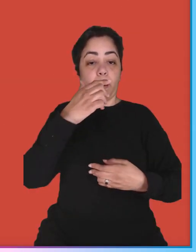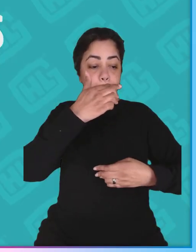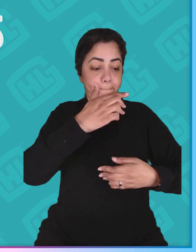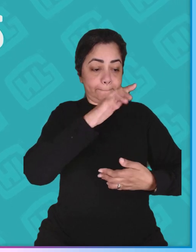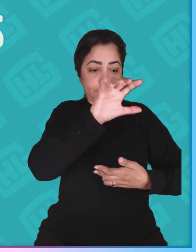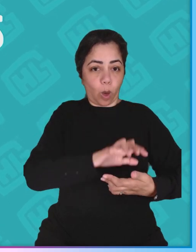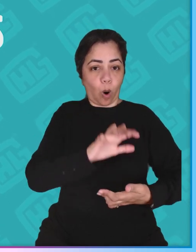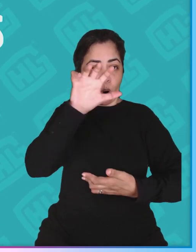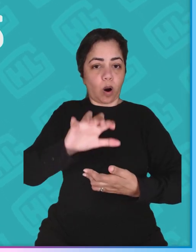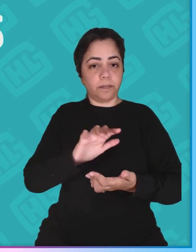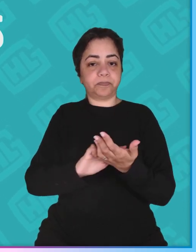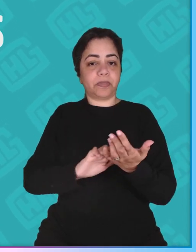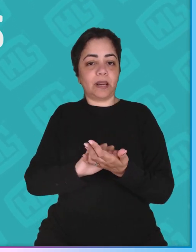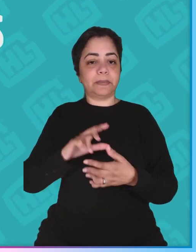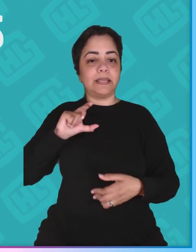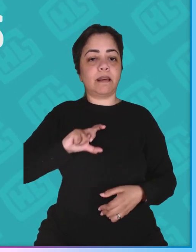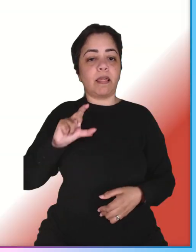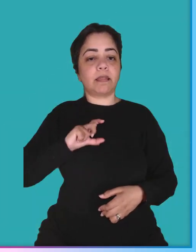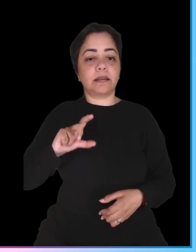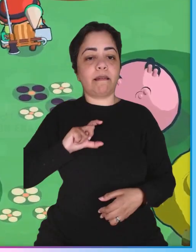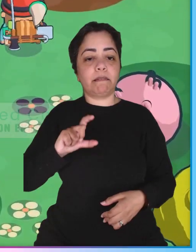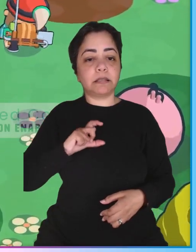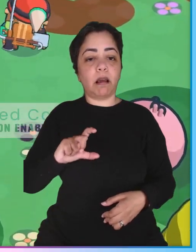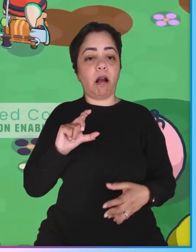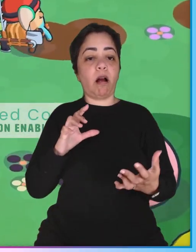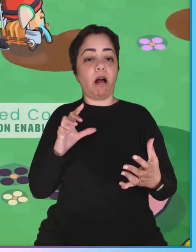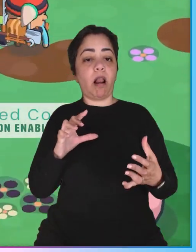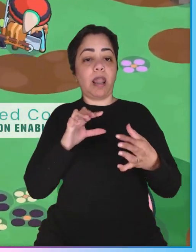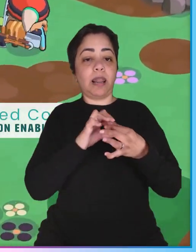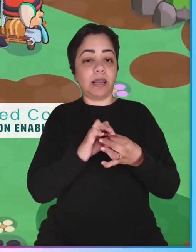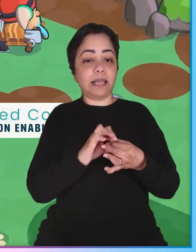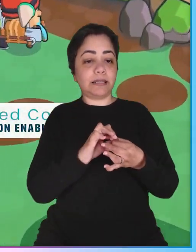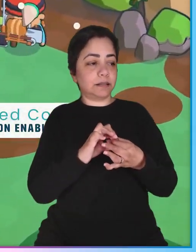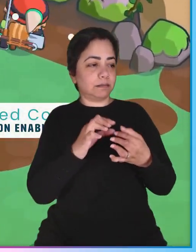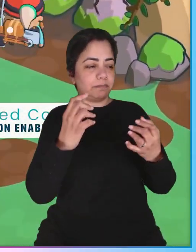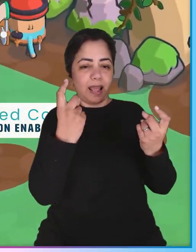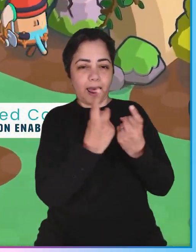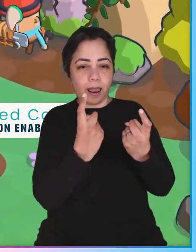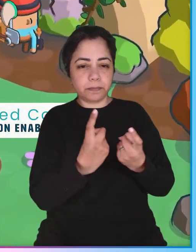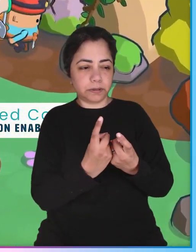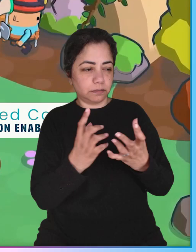Simplified controls, which removes inputs that require prolonged or timed button presses